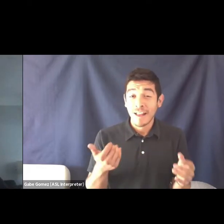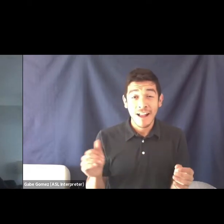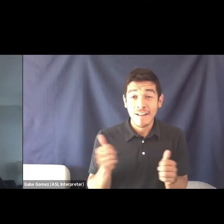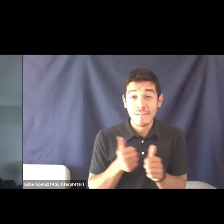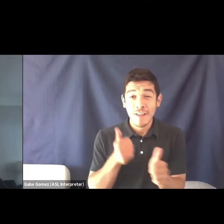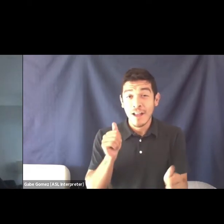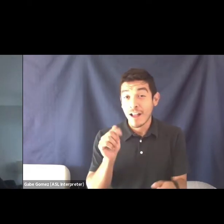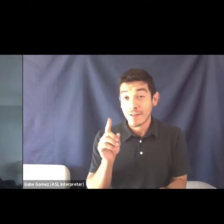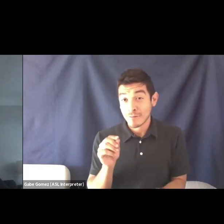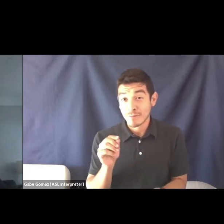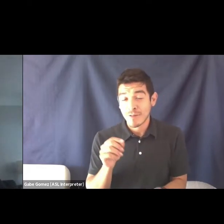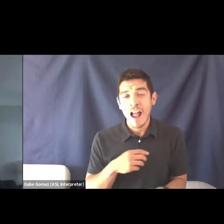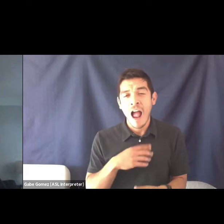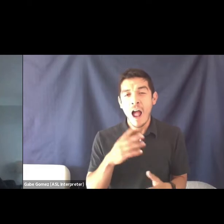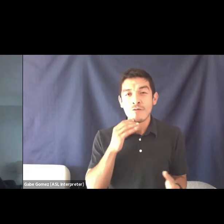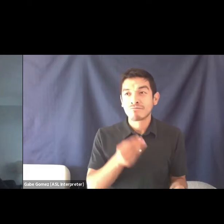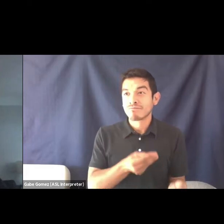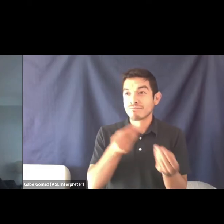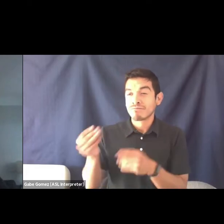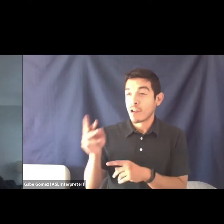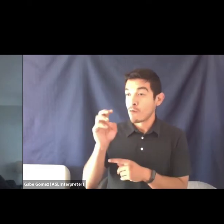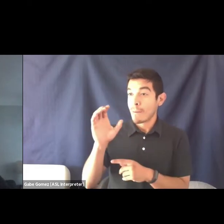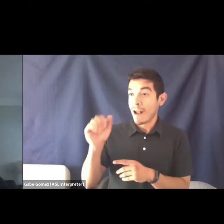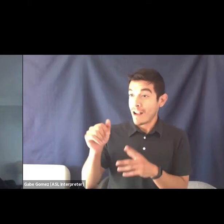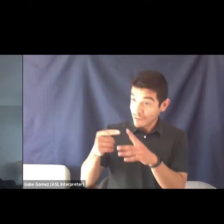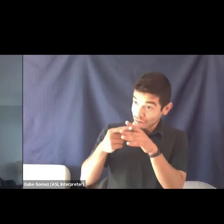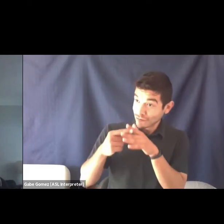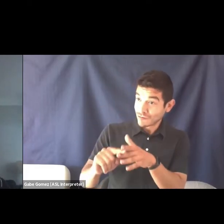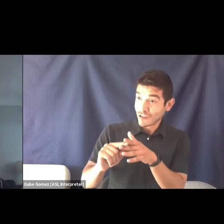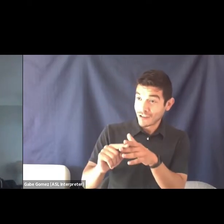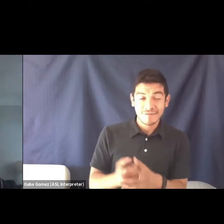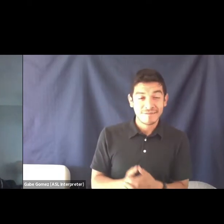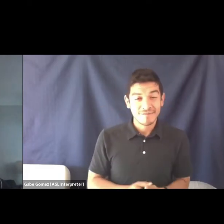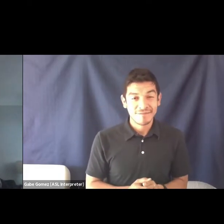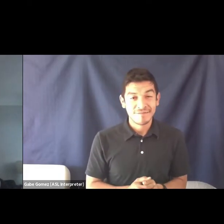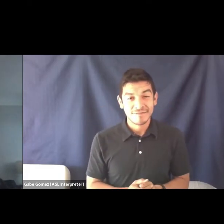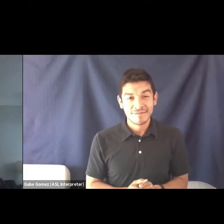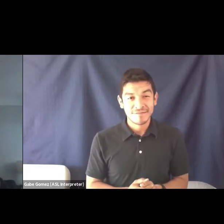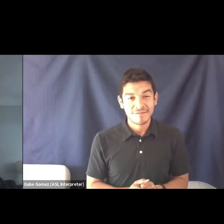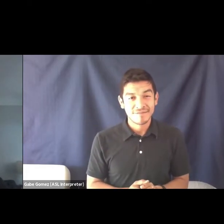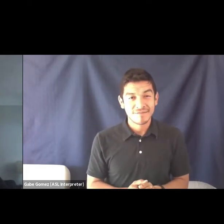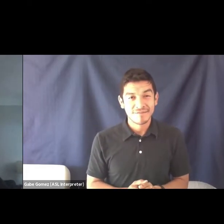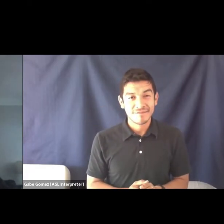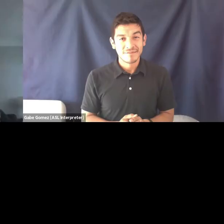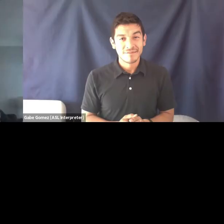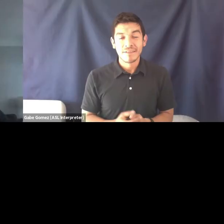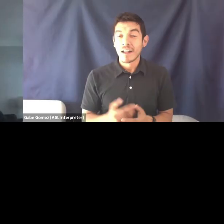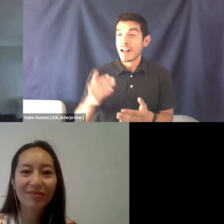I'm gonna hand this over to Rebecca. And we can get this amazing conversation started. Welcome, Rebecca.